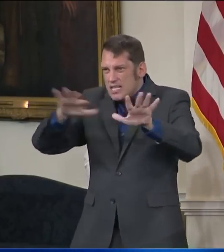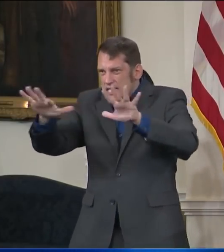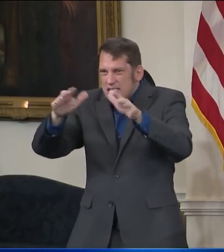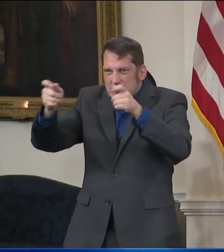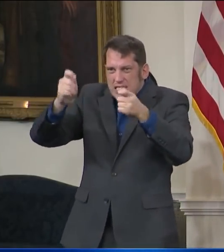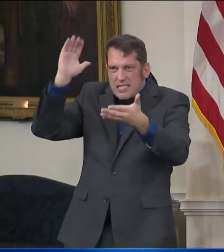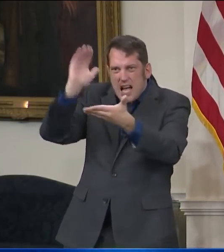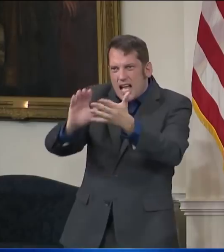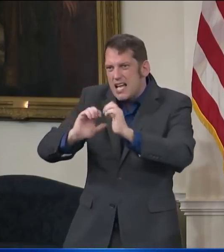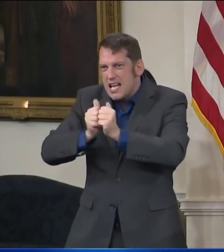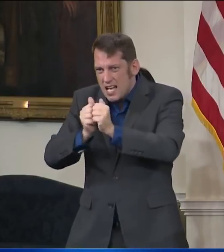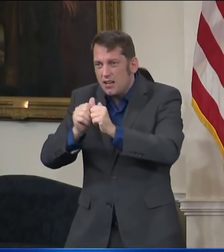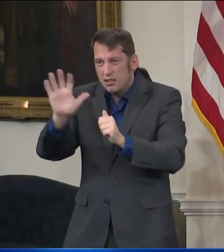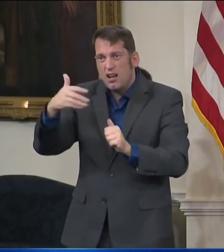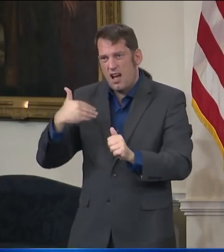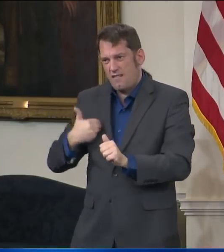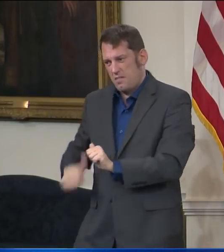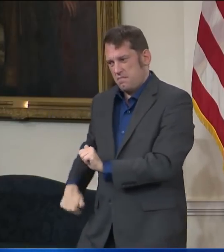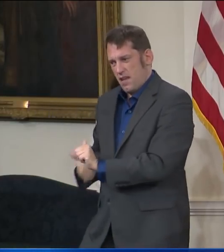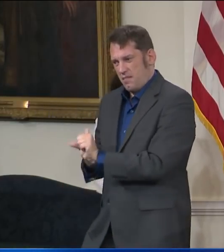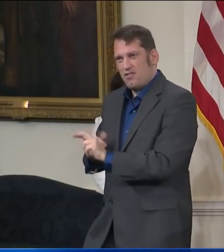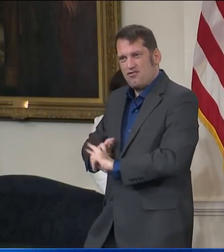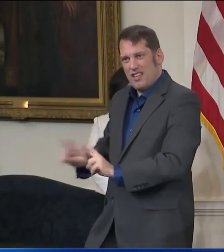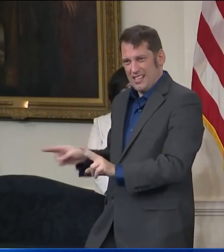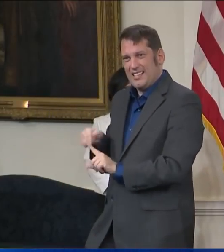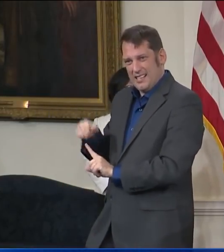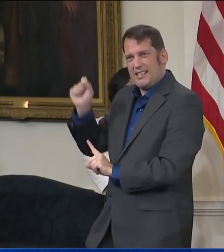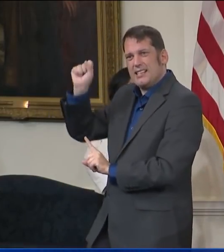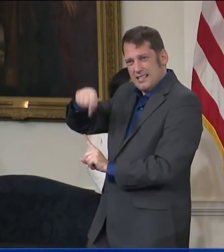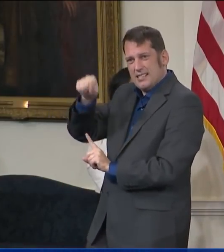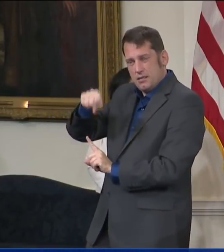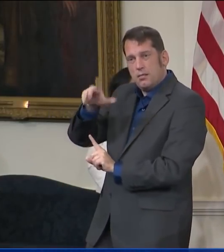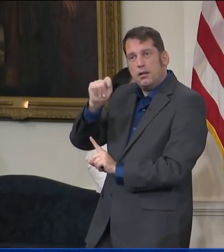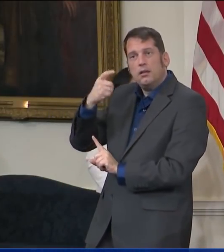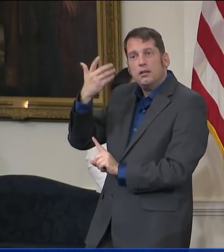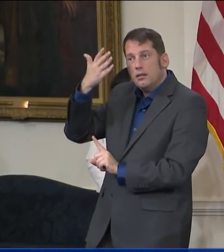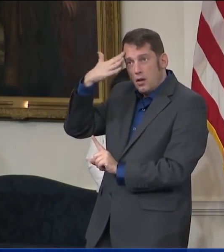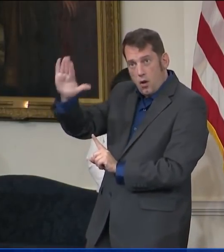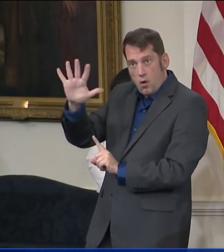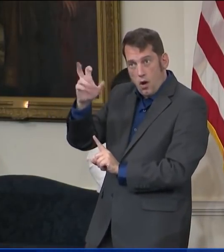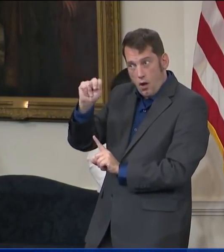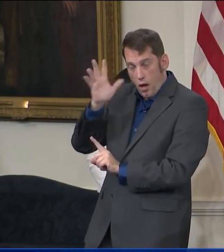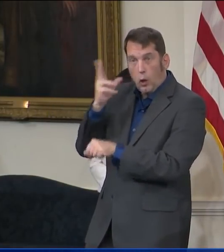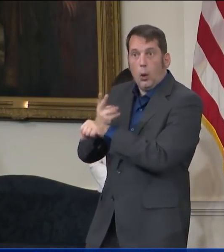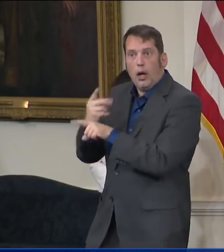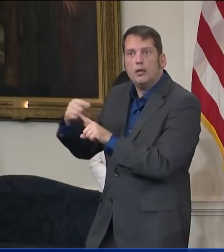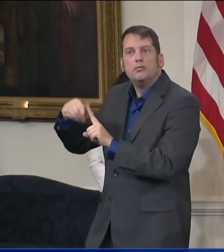BUT THEY’RE THERE IN CASE WE NEED THEM. THAT’S WHY WE BUILT THEM IN THE FIRST PLACE AND WE DON’T REALLY KNOW THE ANSWER.